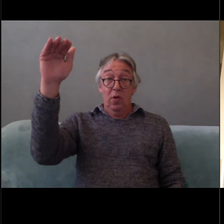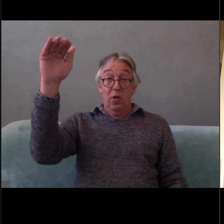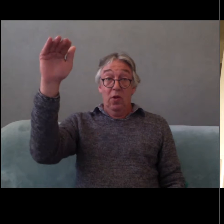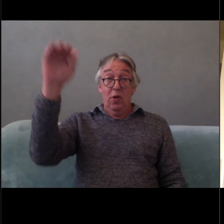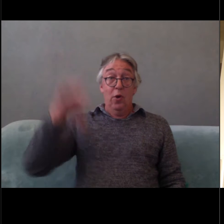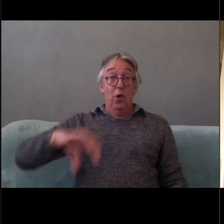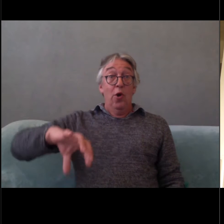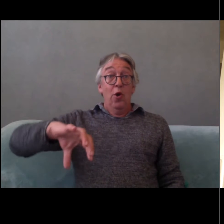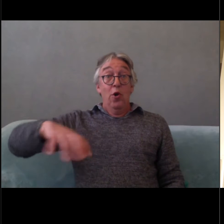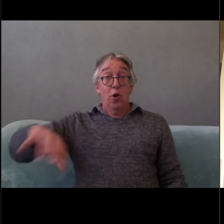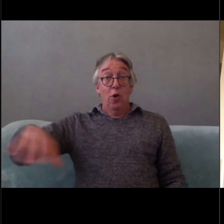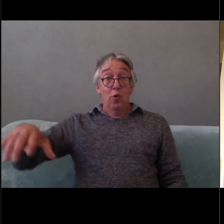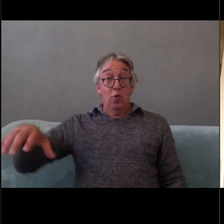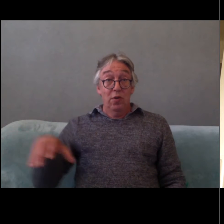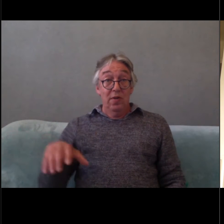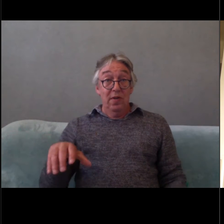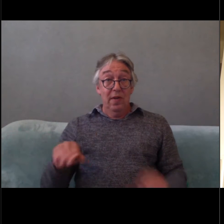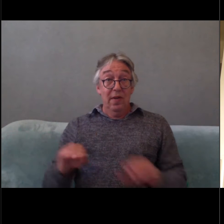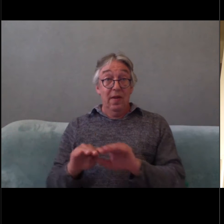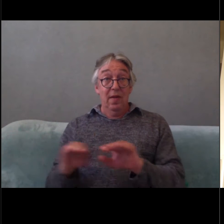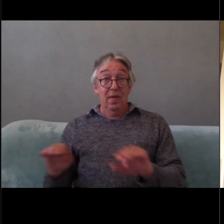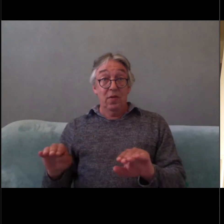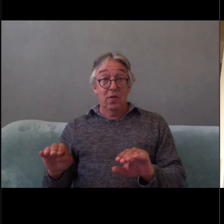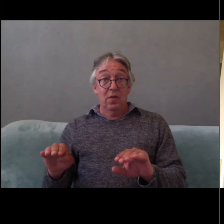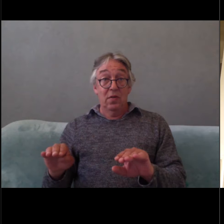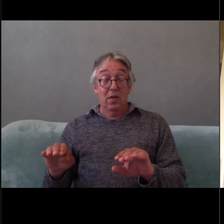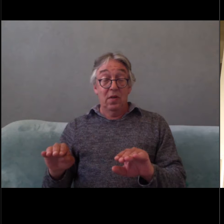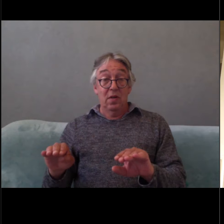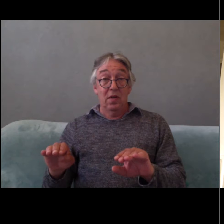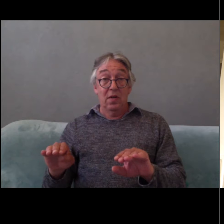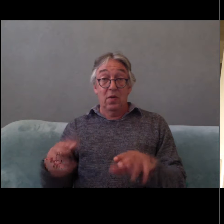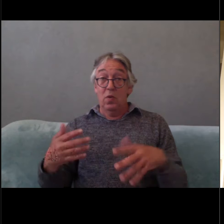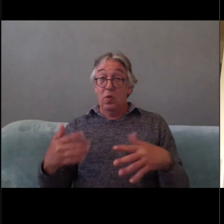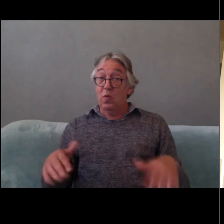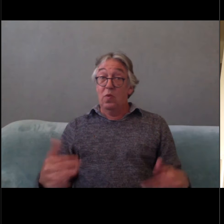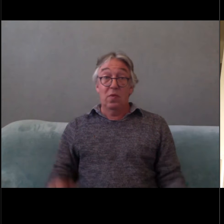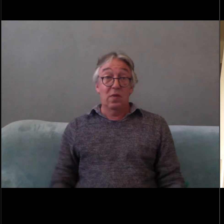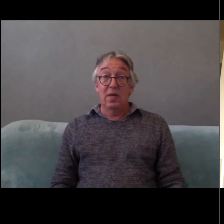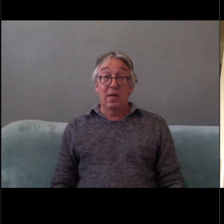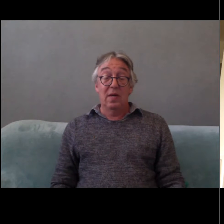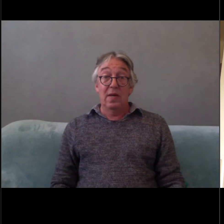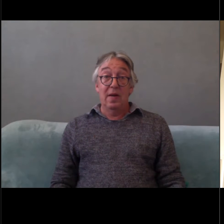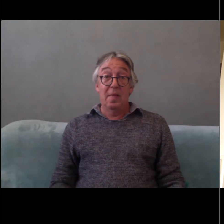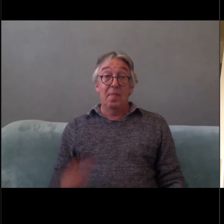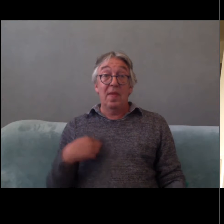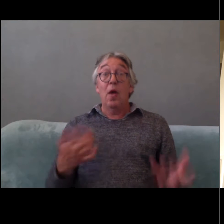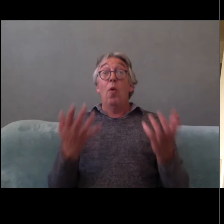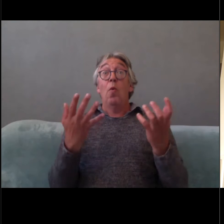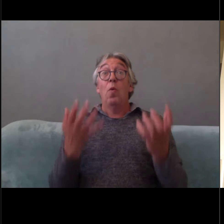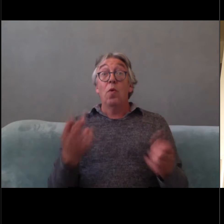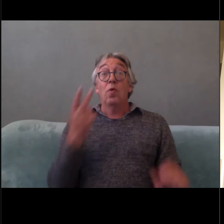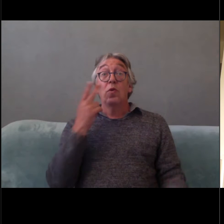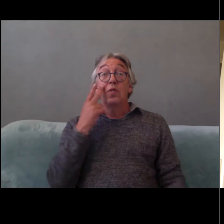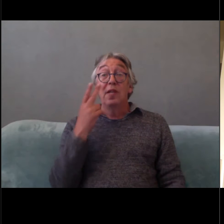it should concern and affect positively all European citizens.